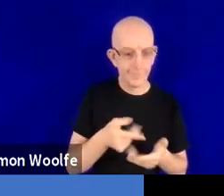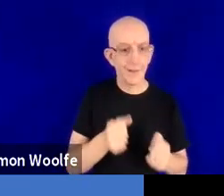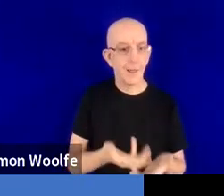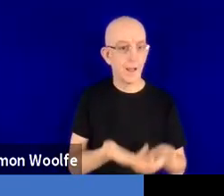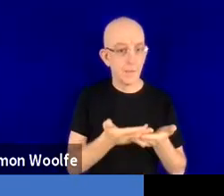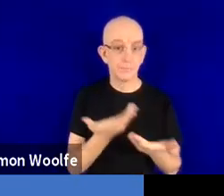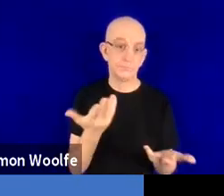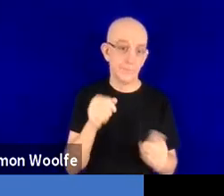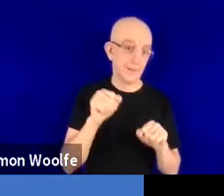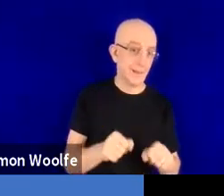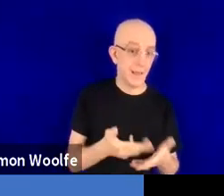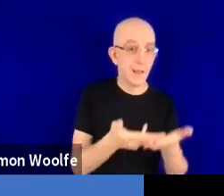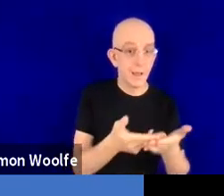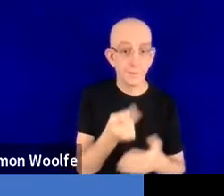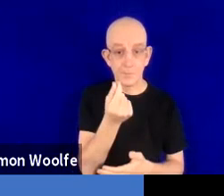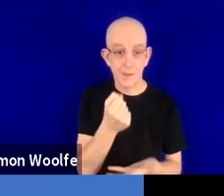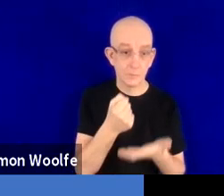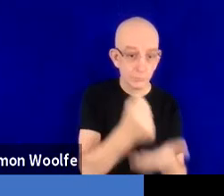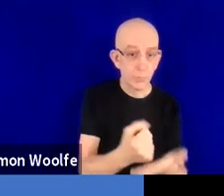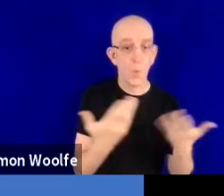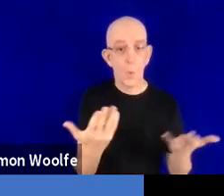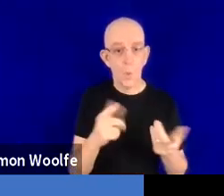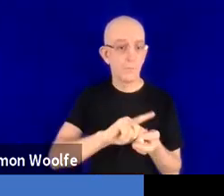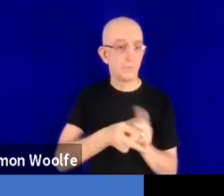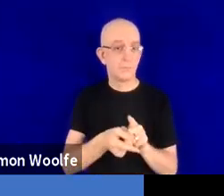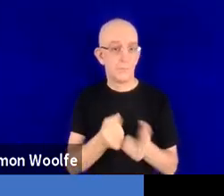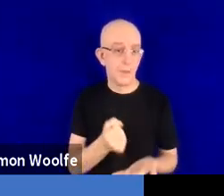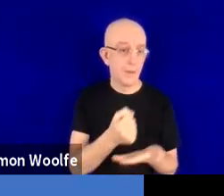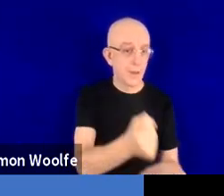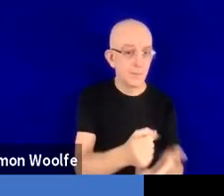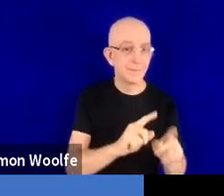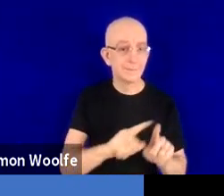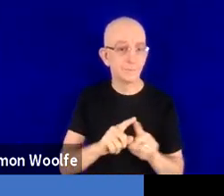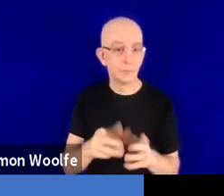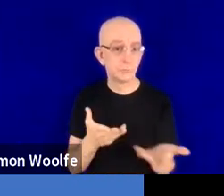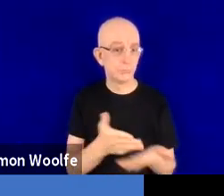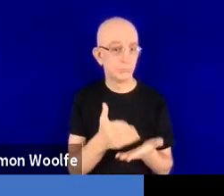So the most kind of obvious and specific are disability pensions or allowances